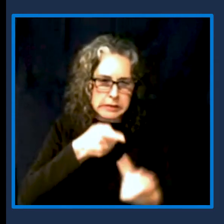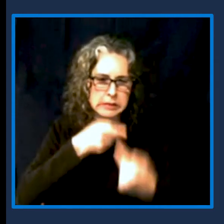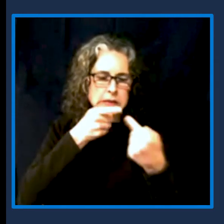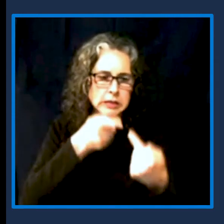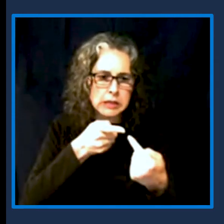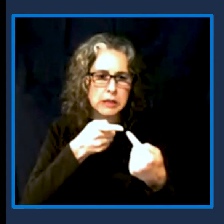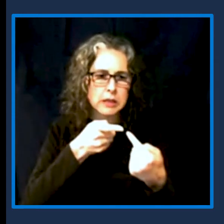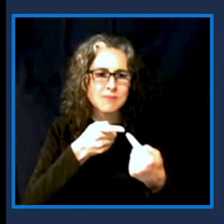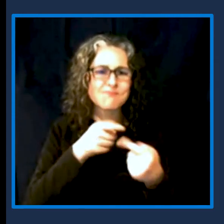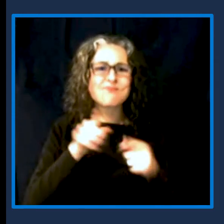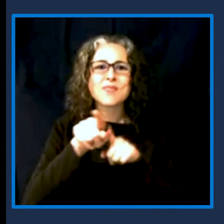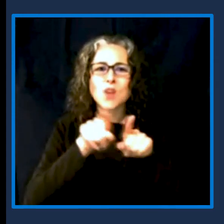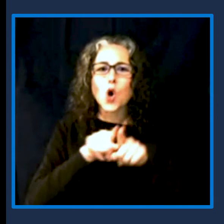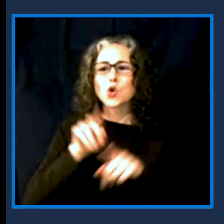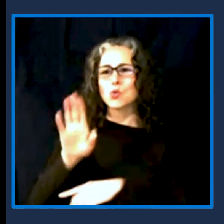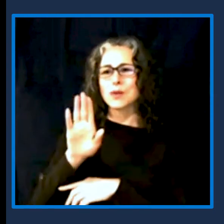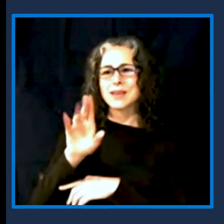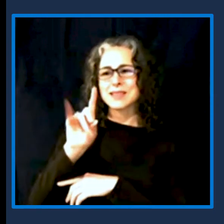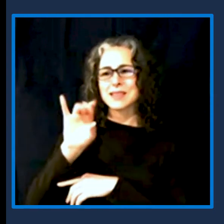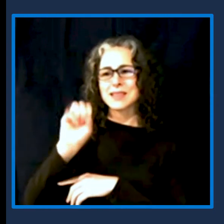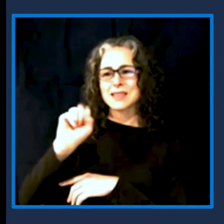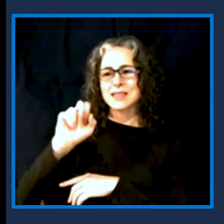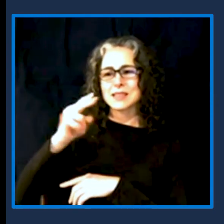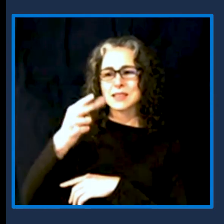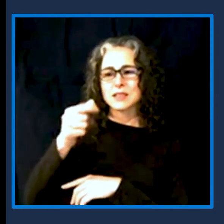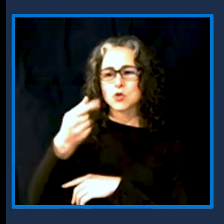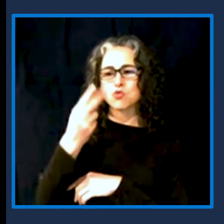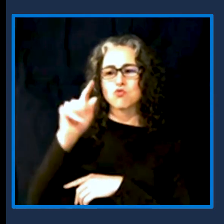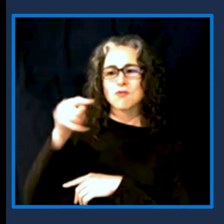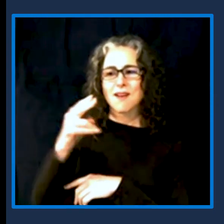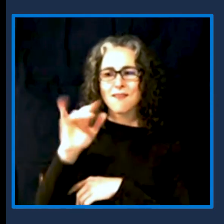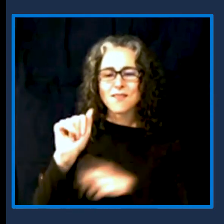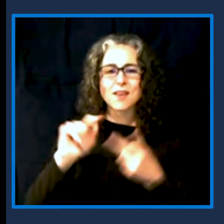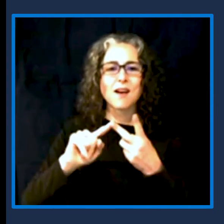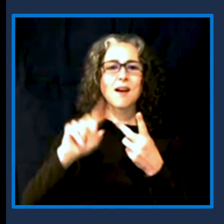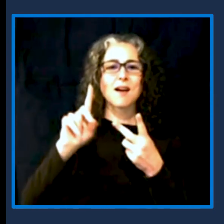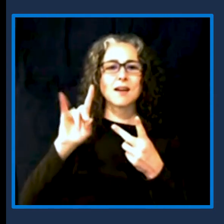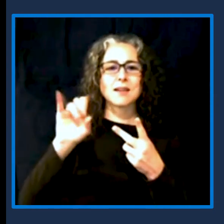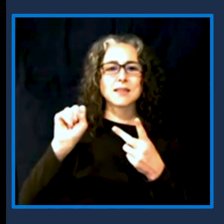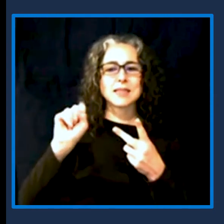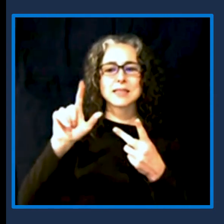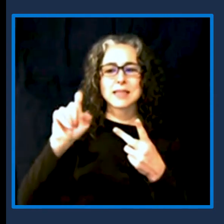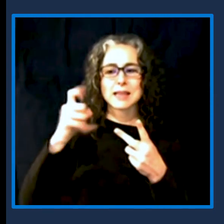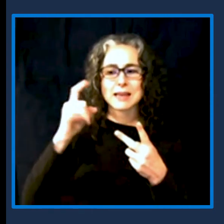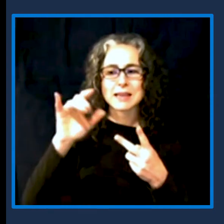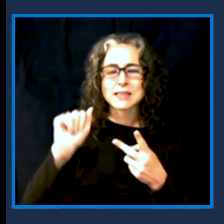due to his dysgraphia and dyslexia with just getting the content out of his head onto paper